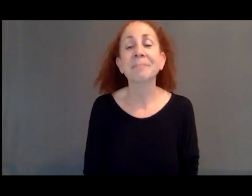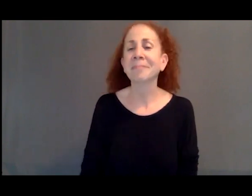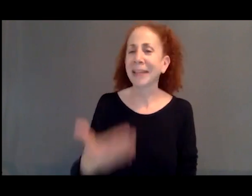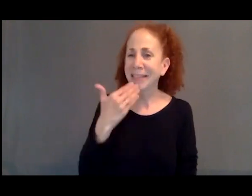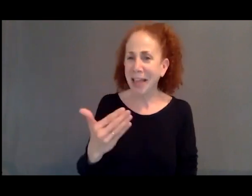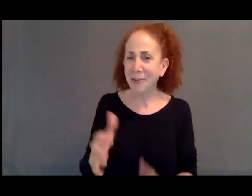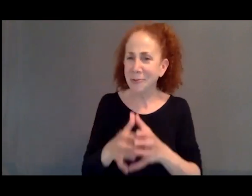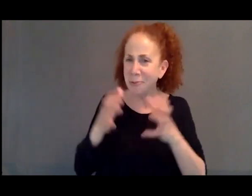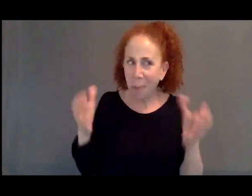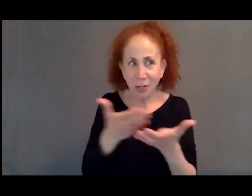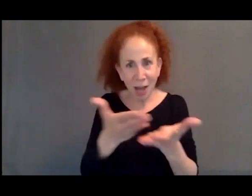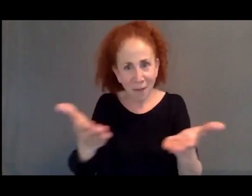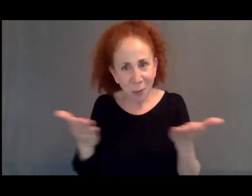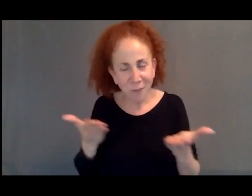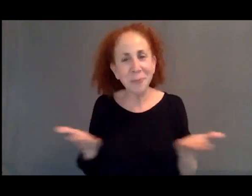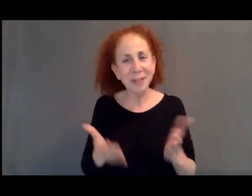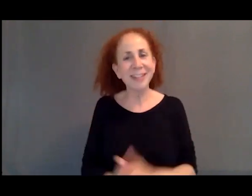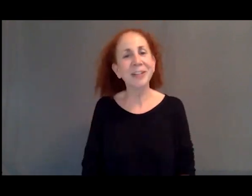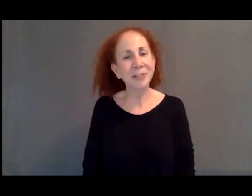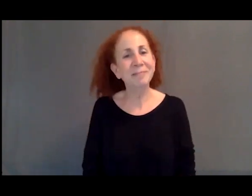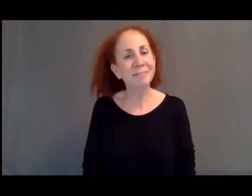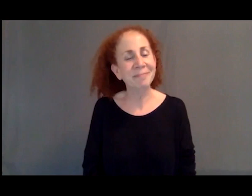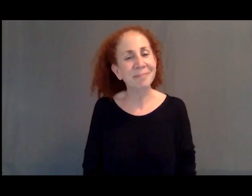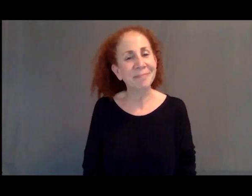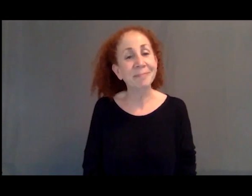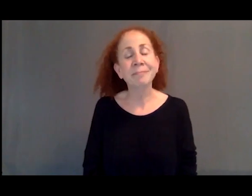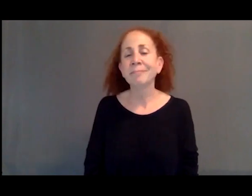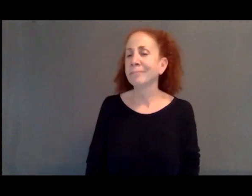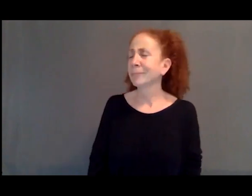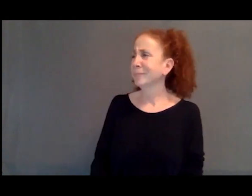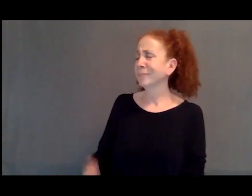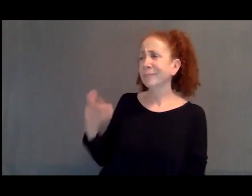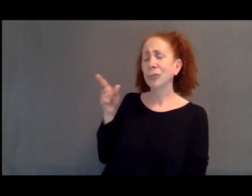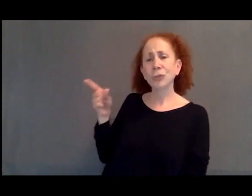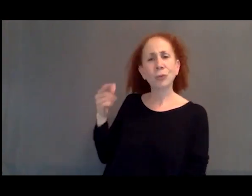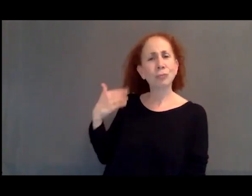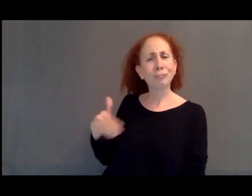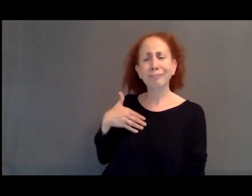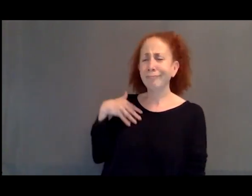Thank you so much, everyone, for coming out. And Viet, your generosity-- thank you.